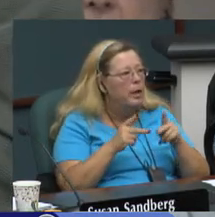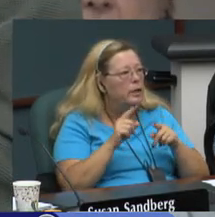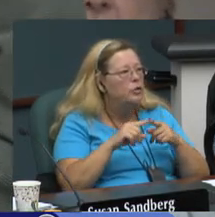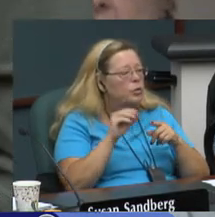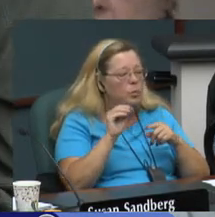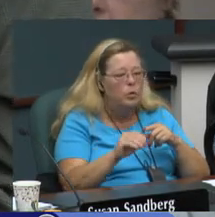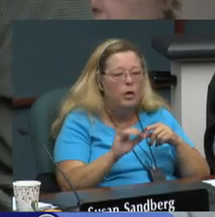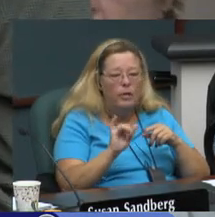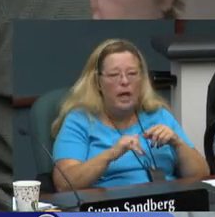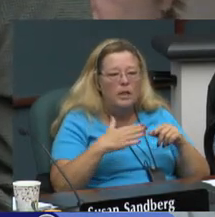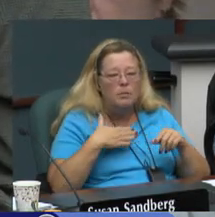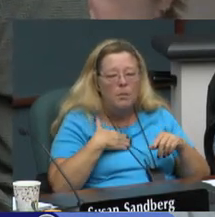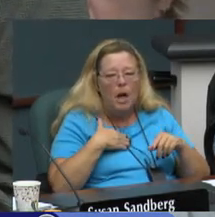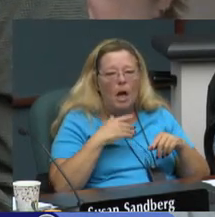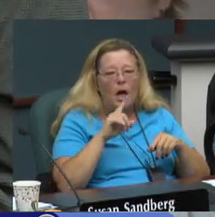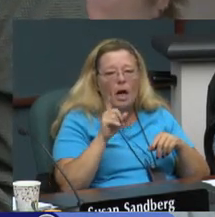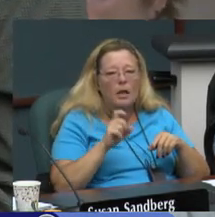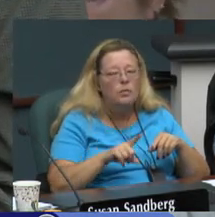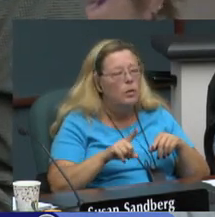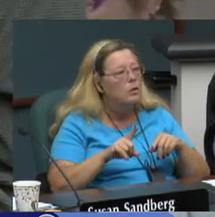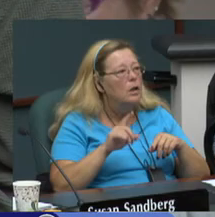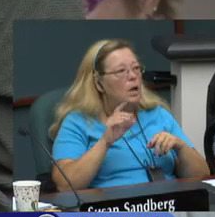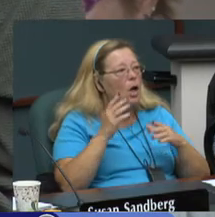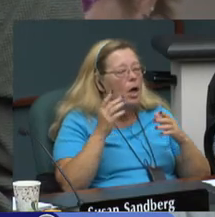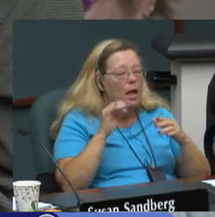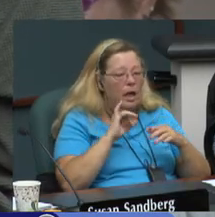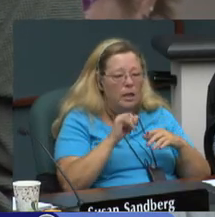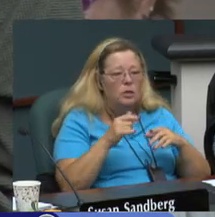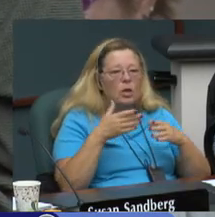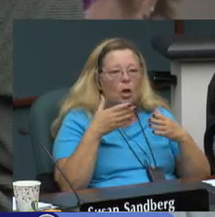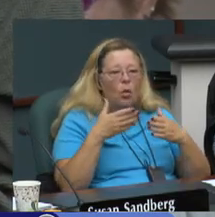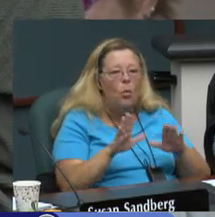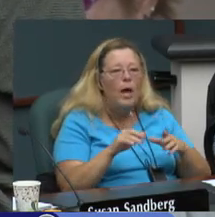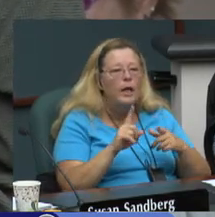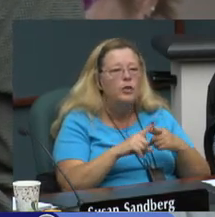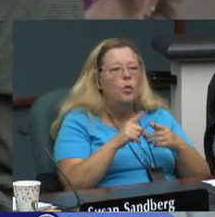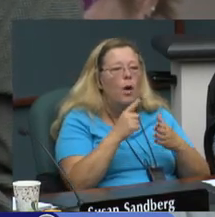question is there a place to codify the way to object to a conditional use